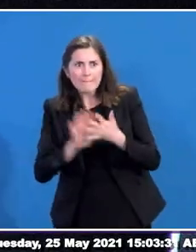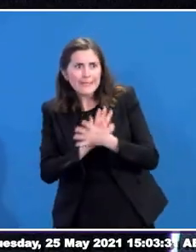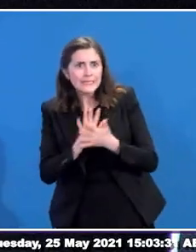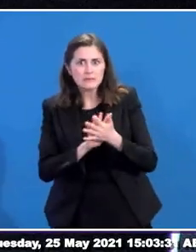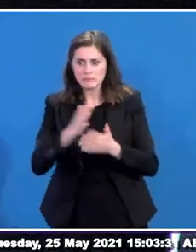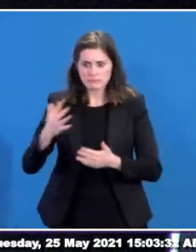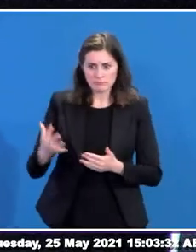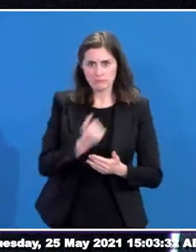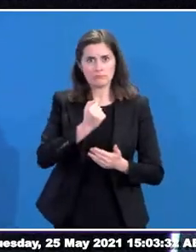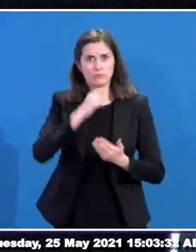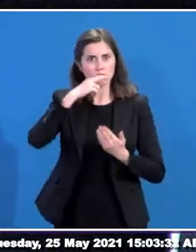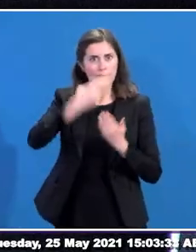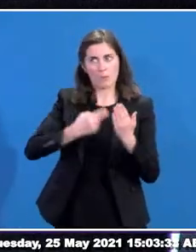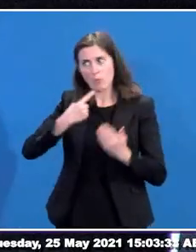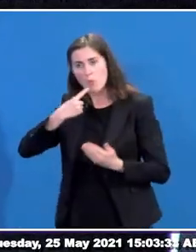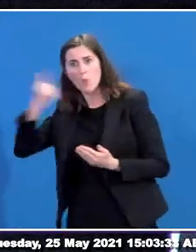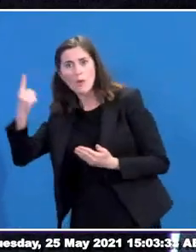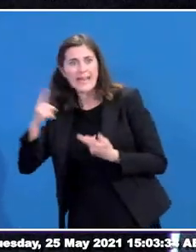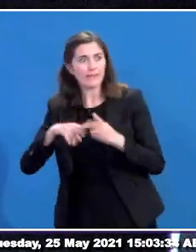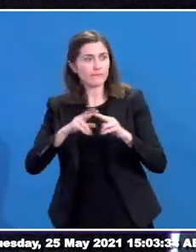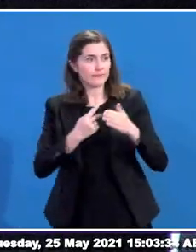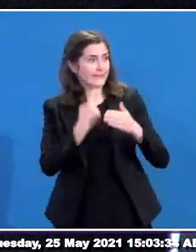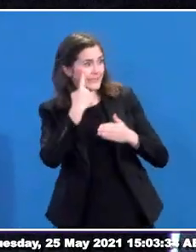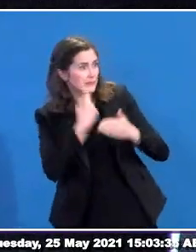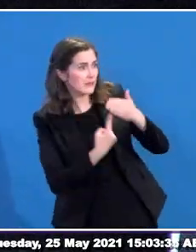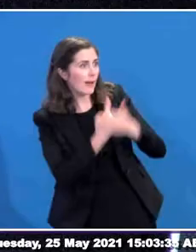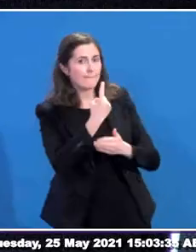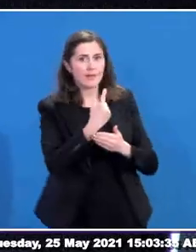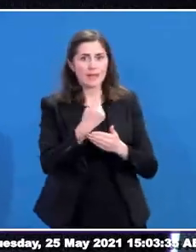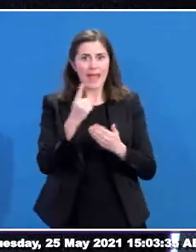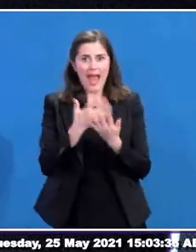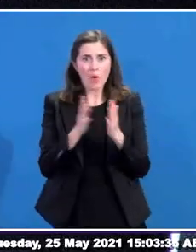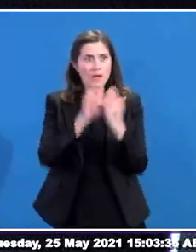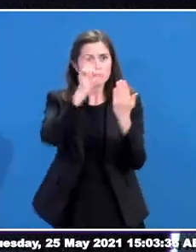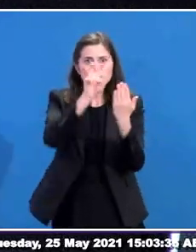incident reporting, because I wanted to try and gather some intelligence